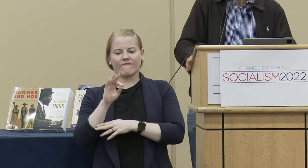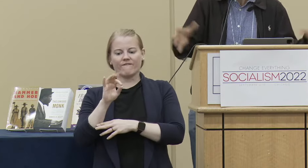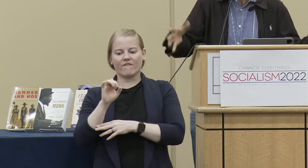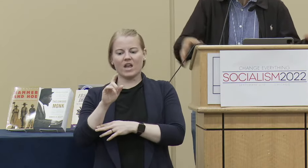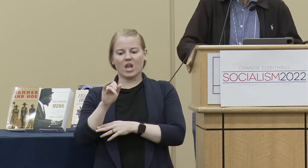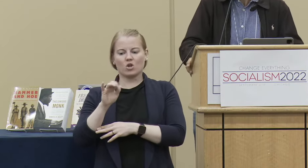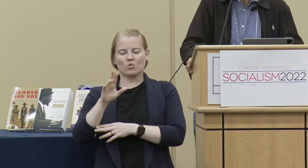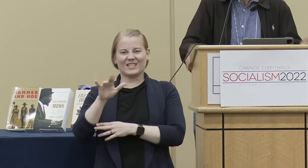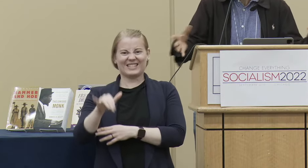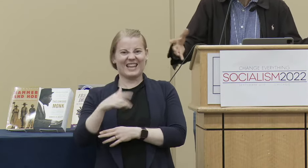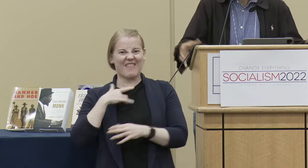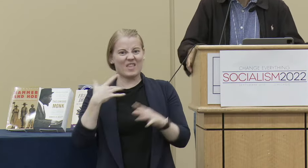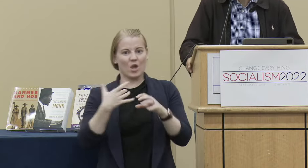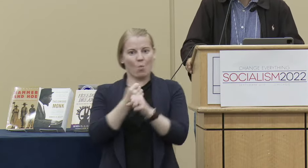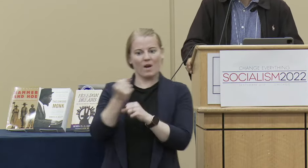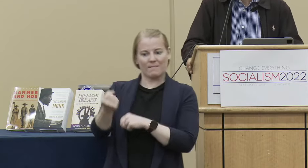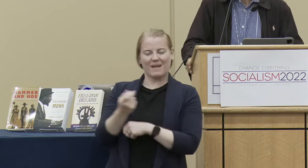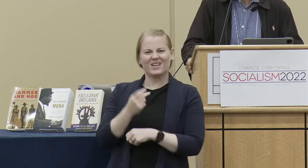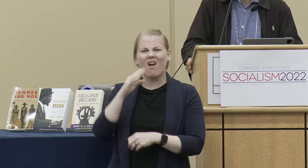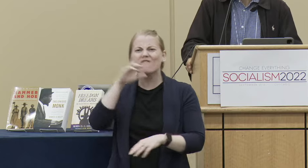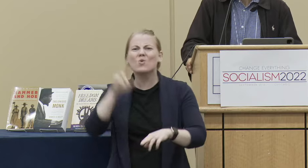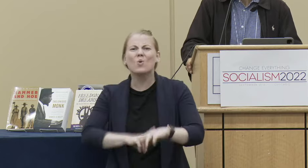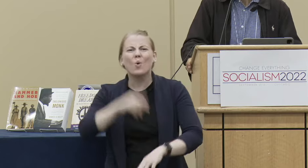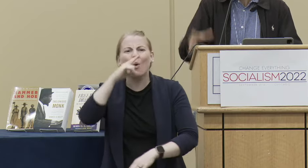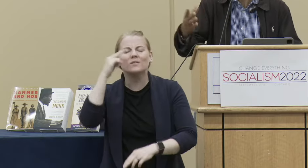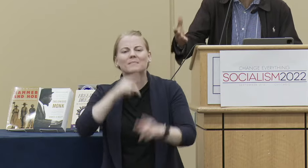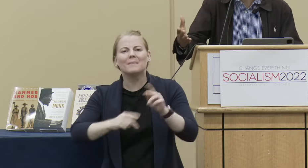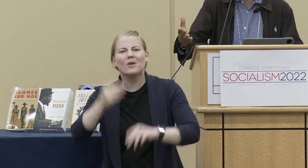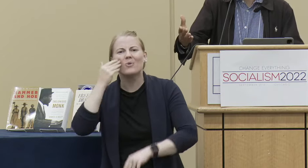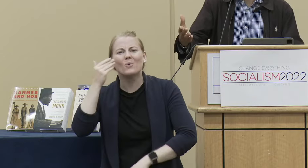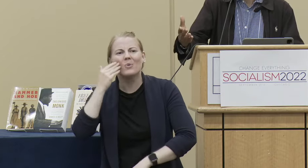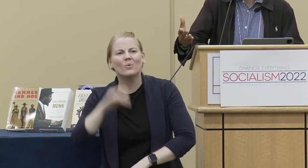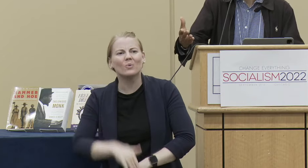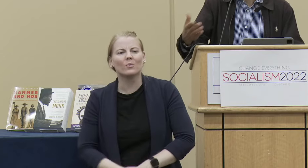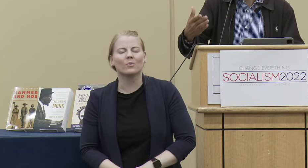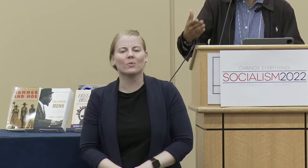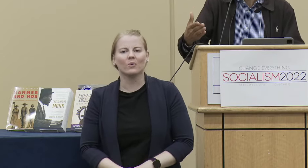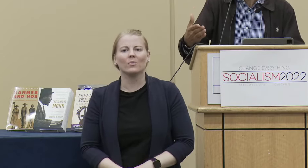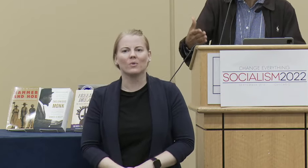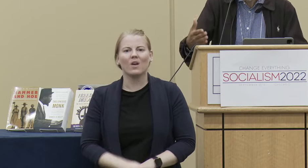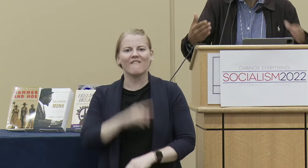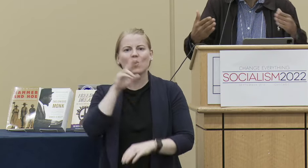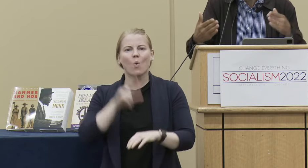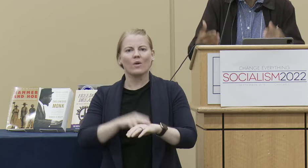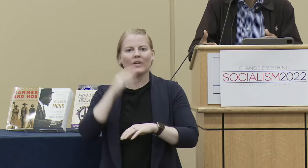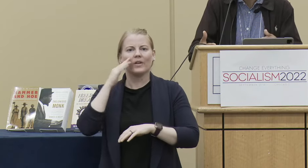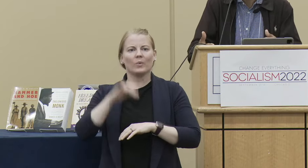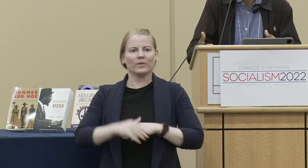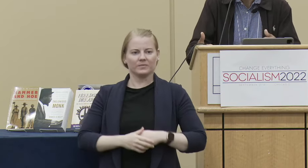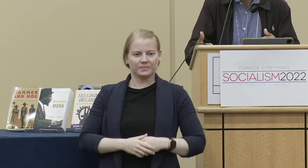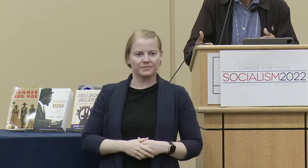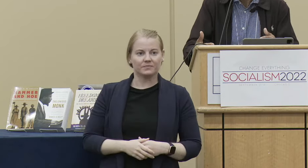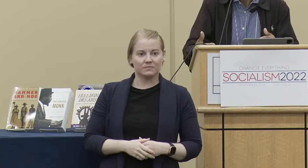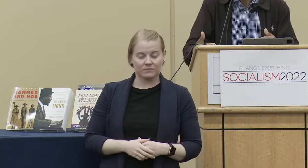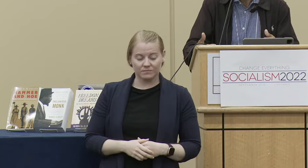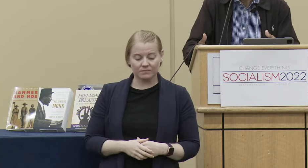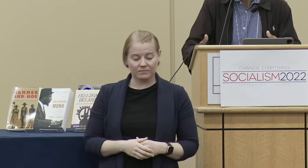defeated by the Confederates in 1863, then they got it back. Black people, of course they knew, you know, of course they